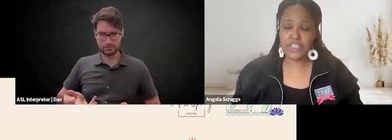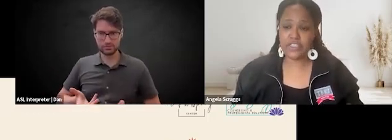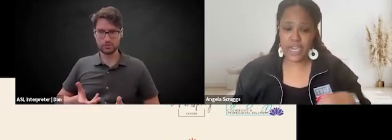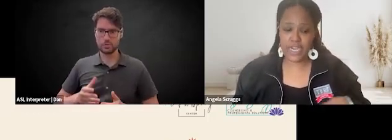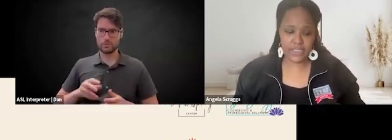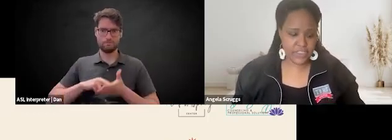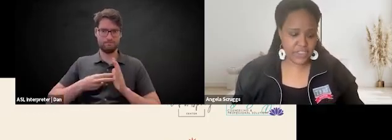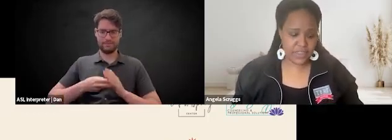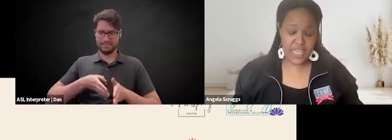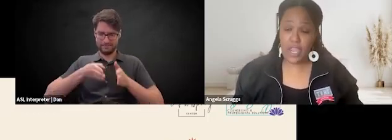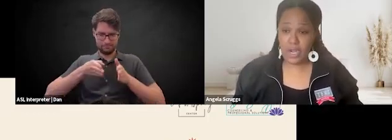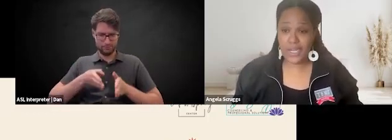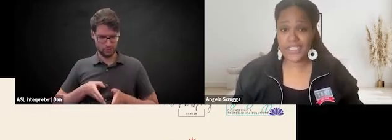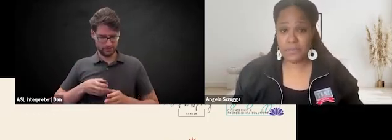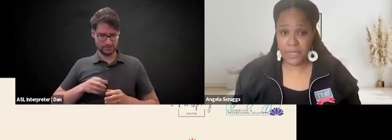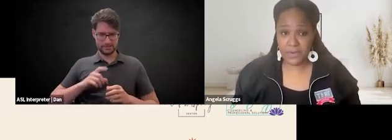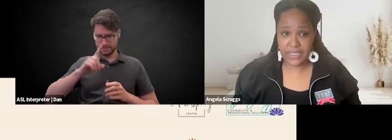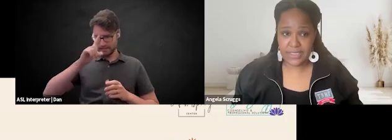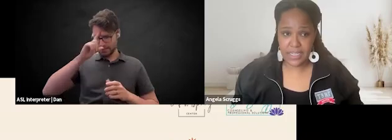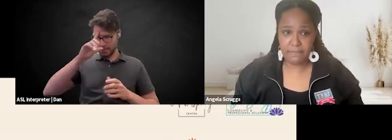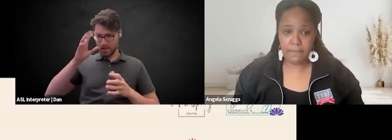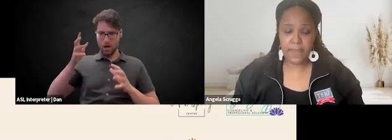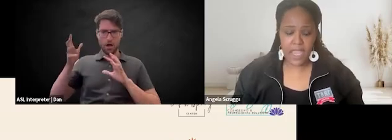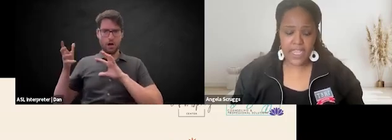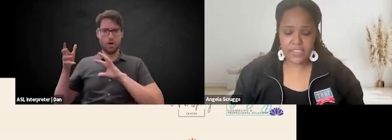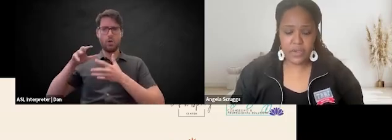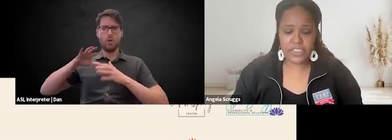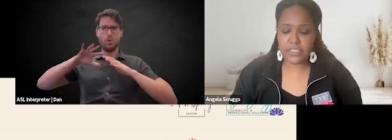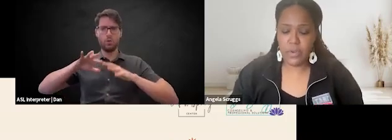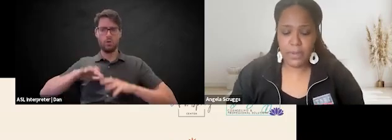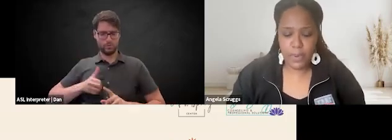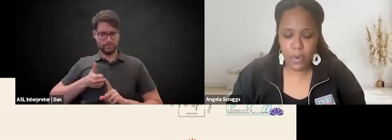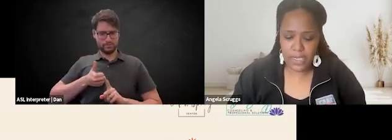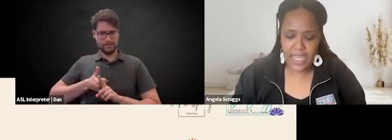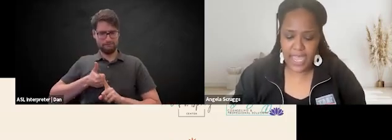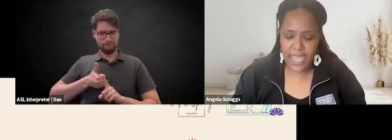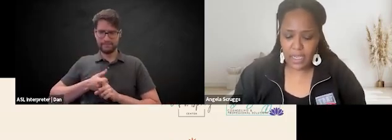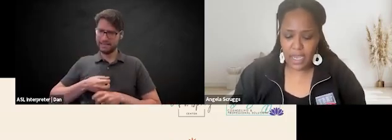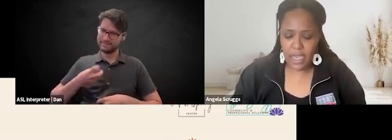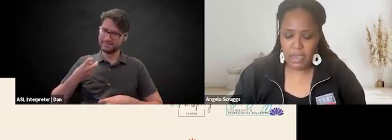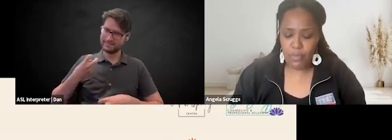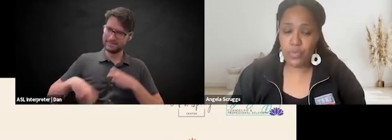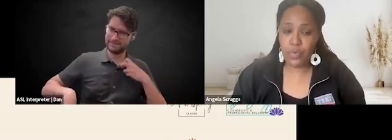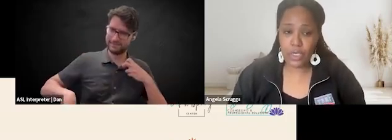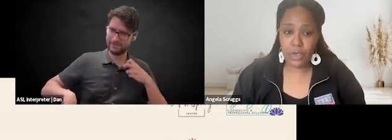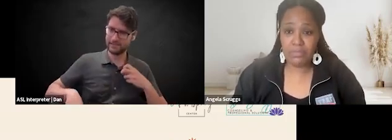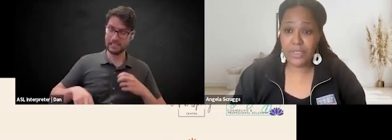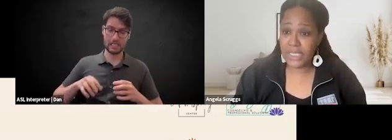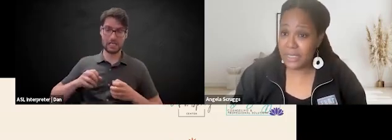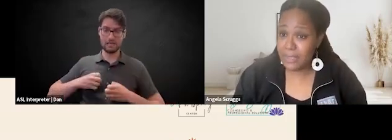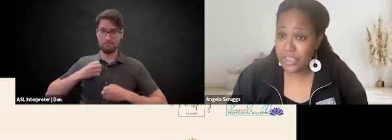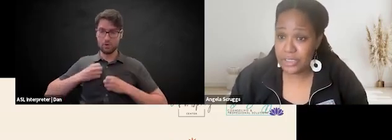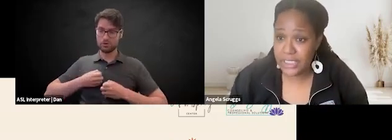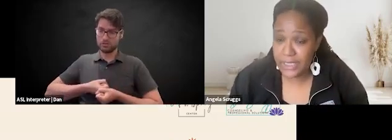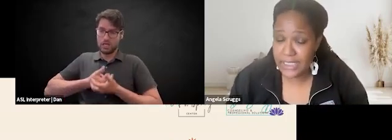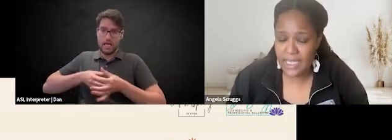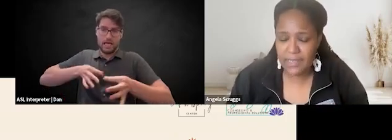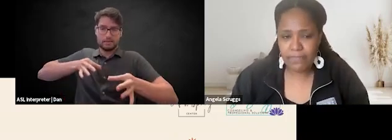the dysregulation that they are experiencing. And so it's so important that, um... we work on building emotional literacy.